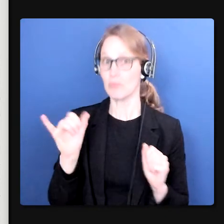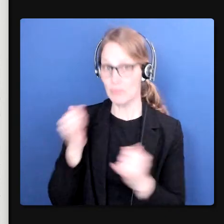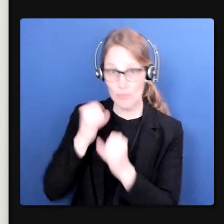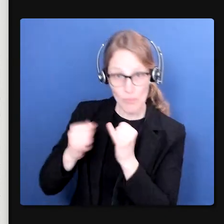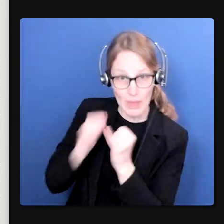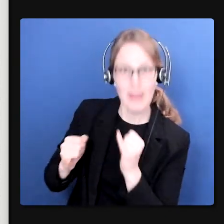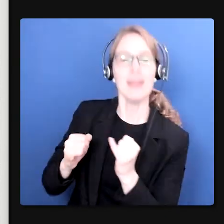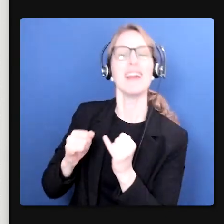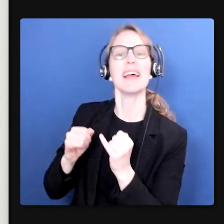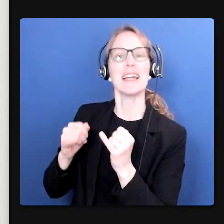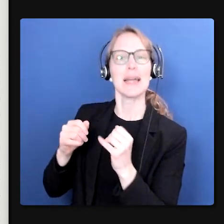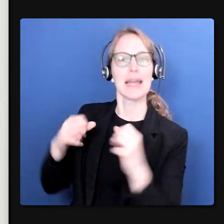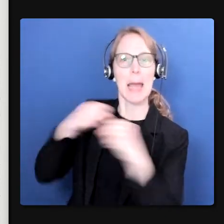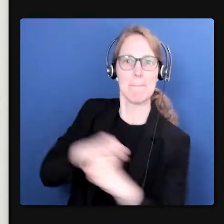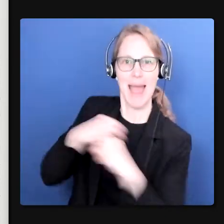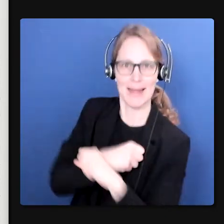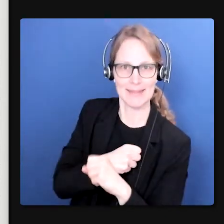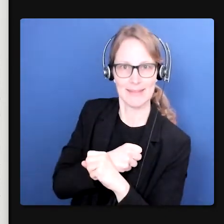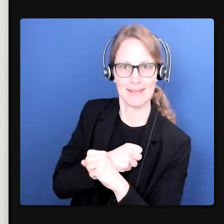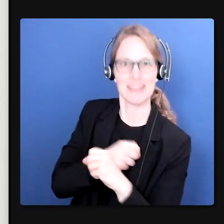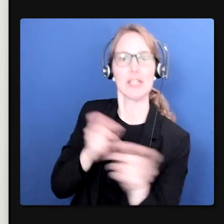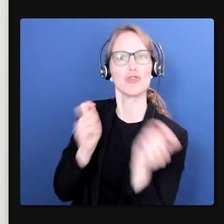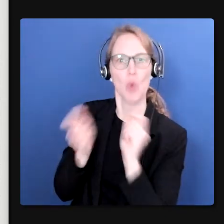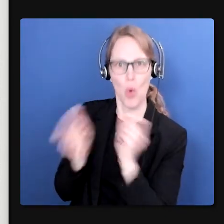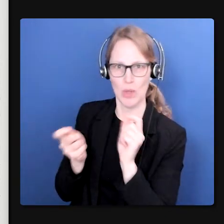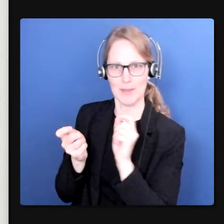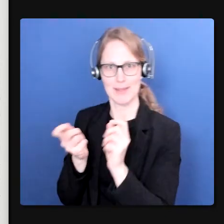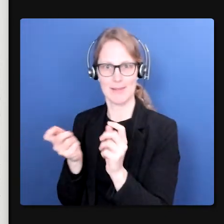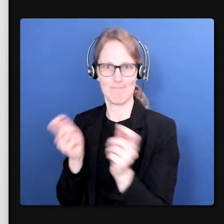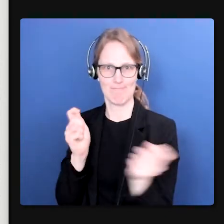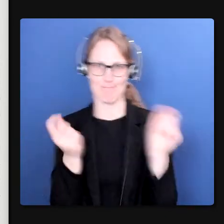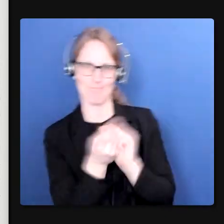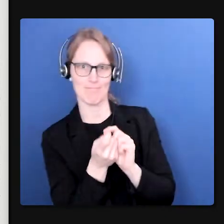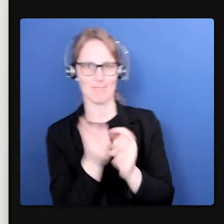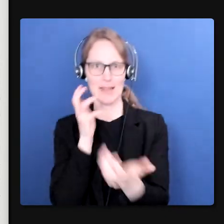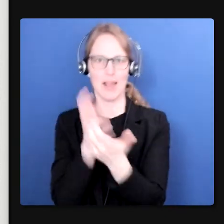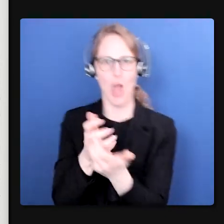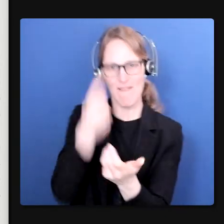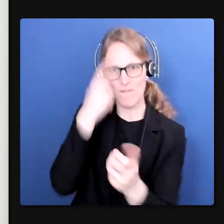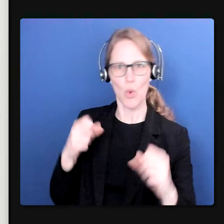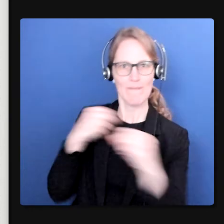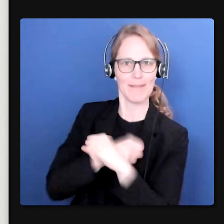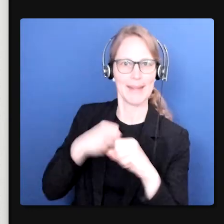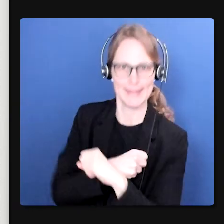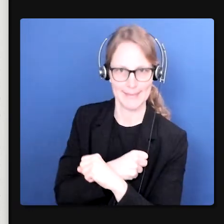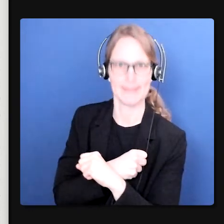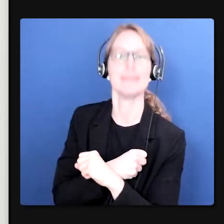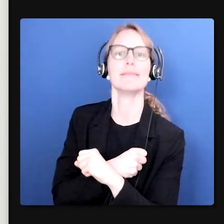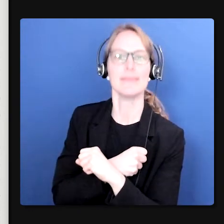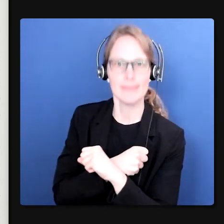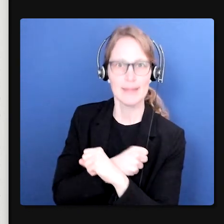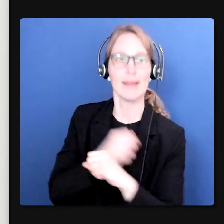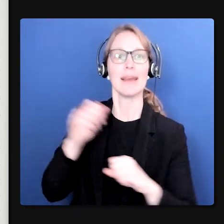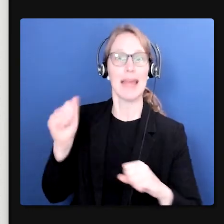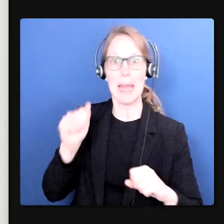Now, finally, we enter combat, and the controls once again adjust to make the most sense for these encounters.